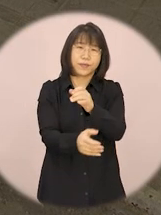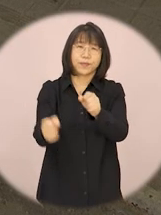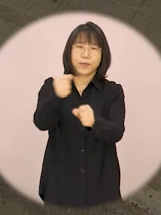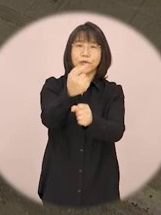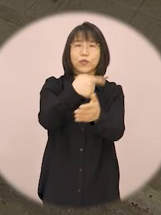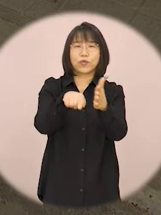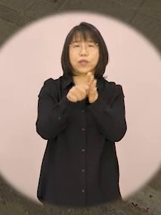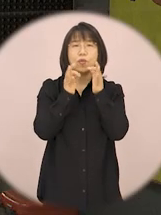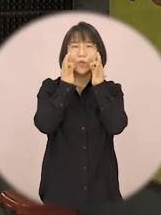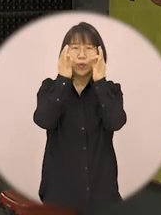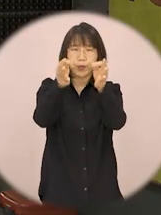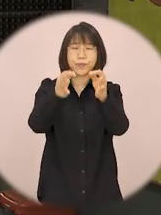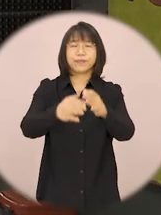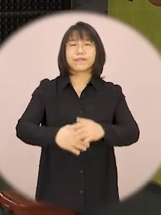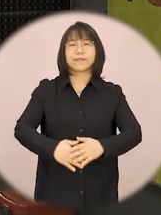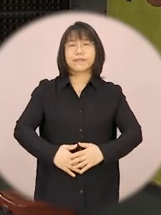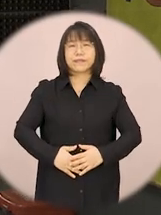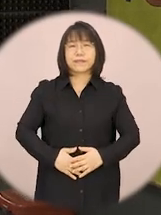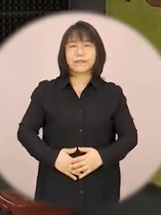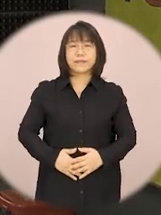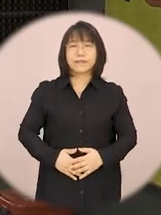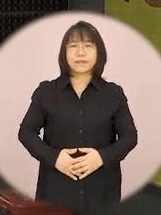which has been stagnant due to Corona19.